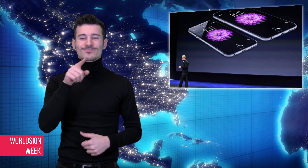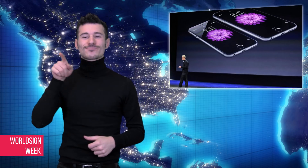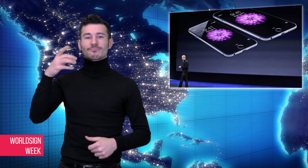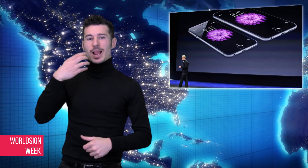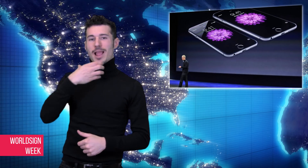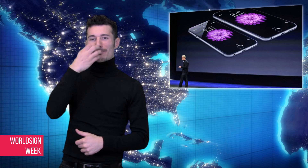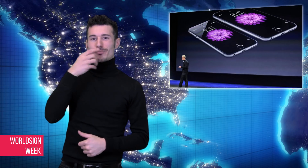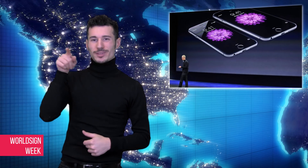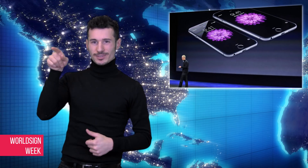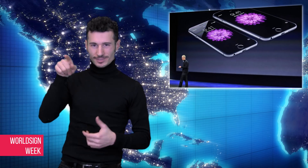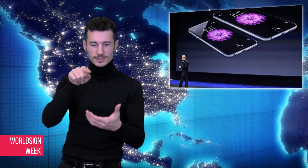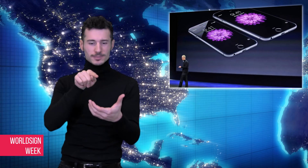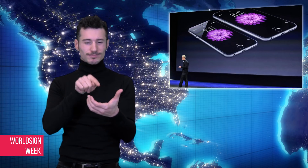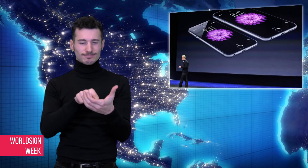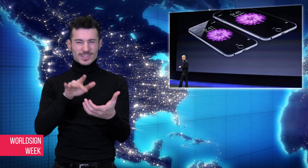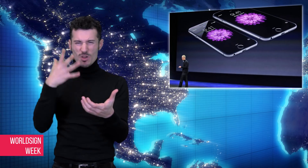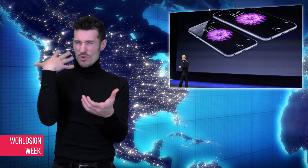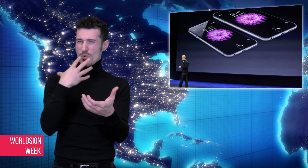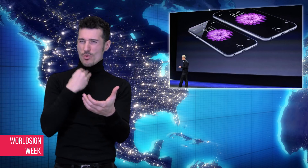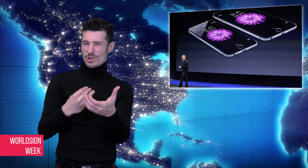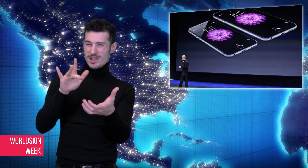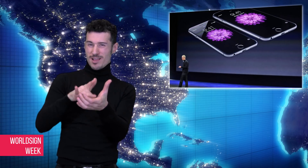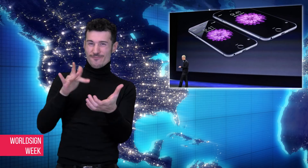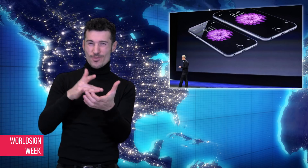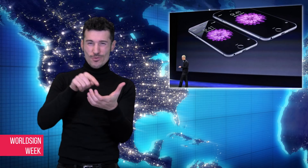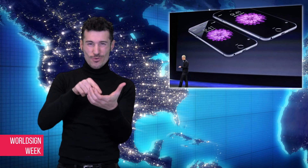of iPhones caused by degrading